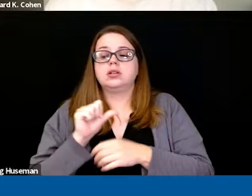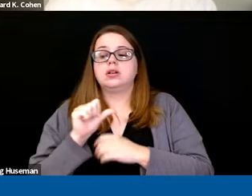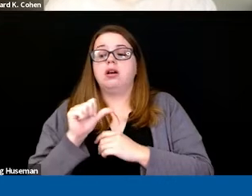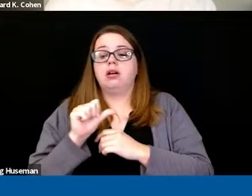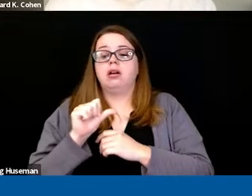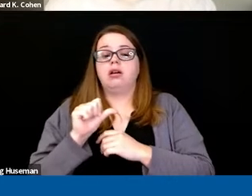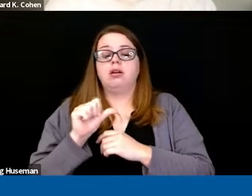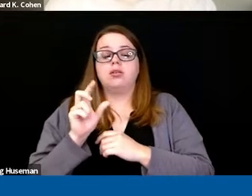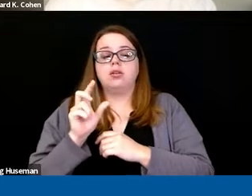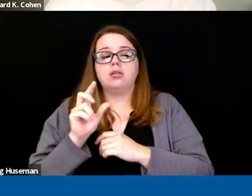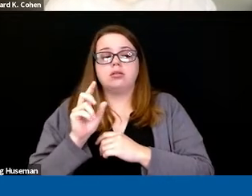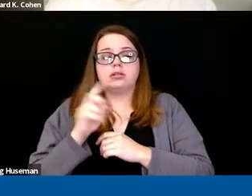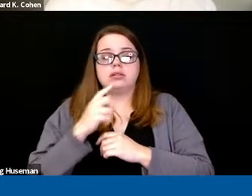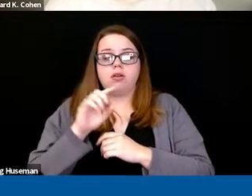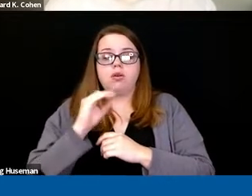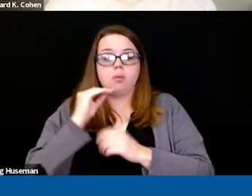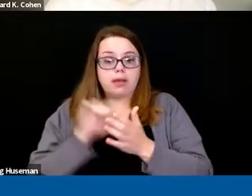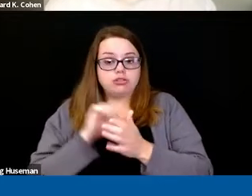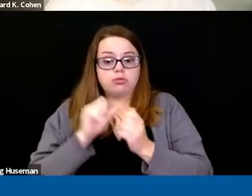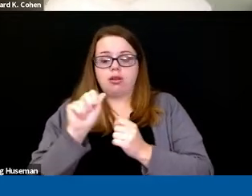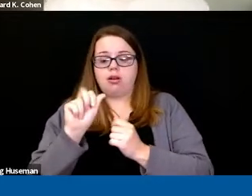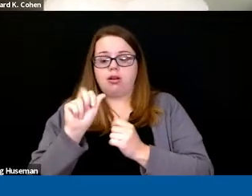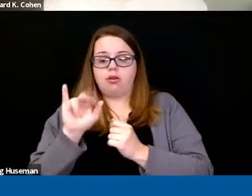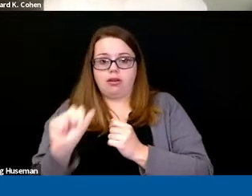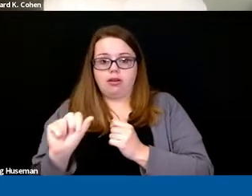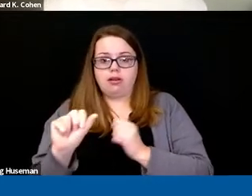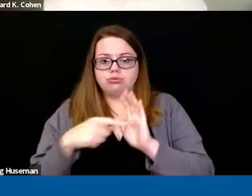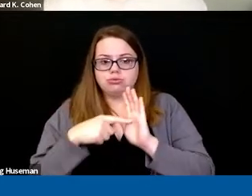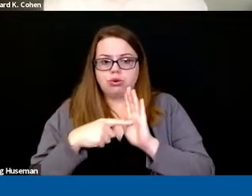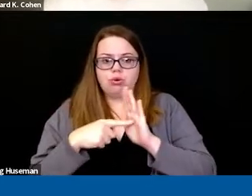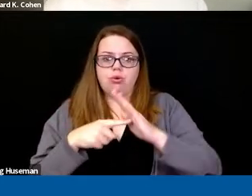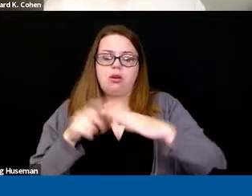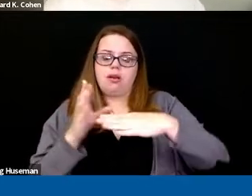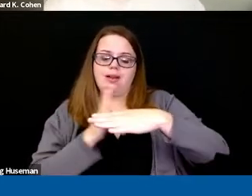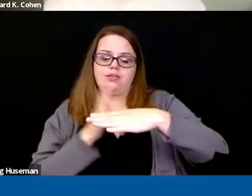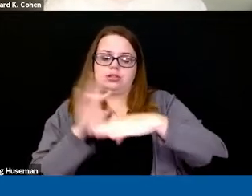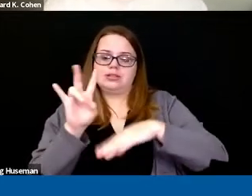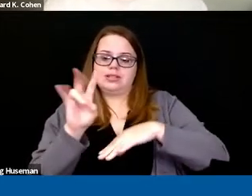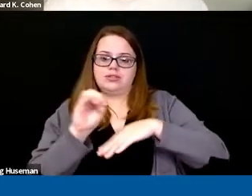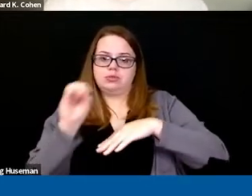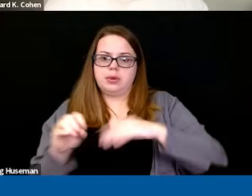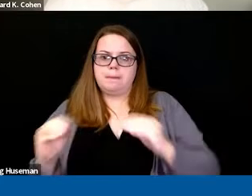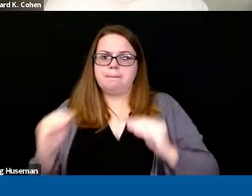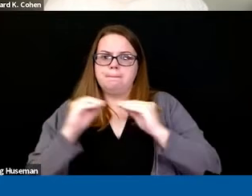"Homepages with ARIA present average 70% more detected errors